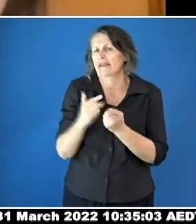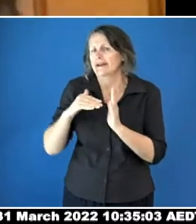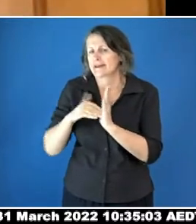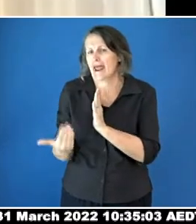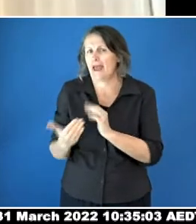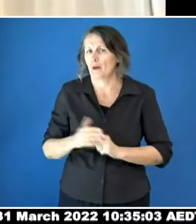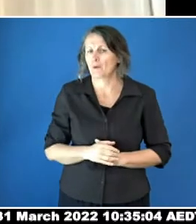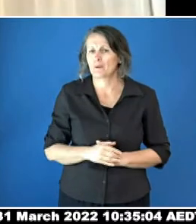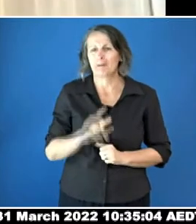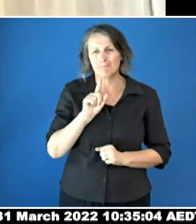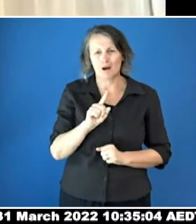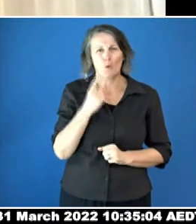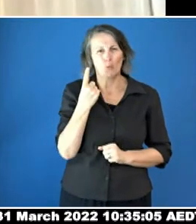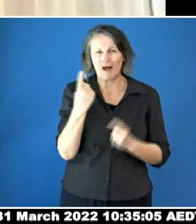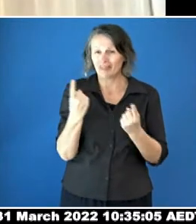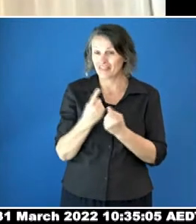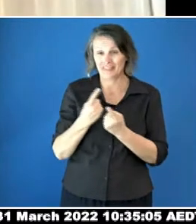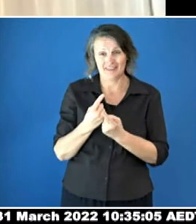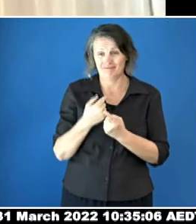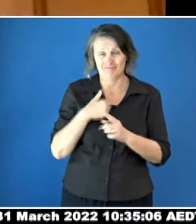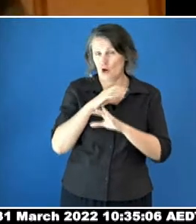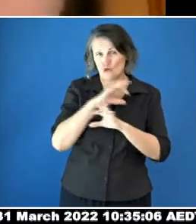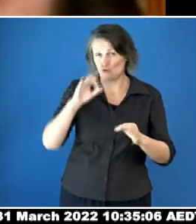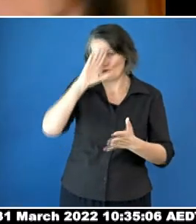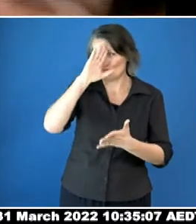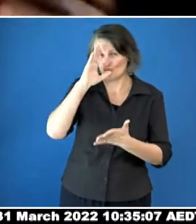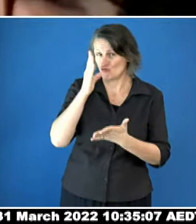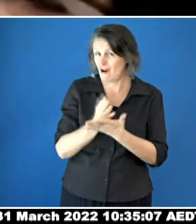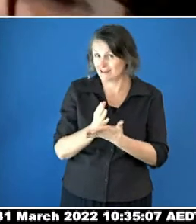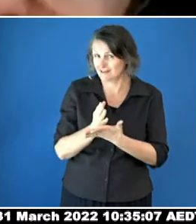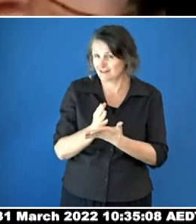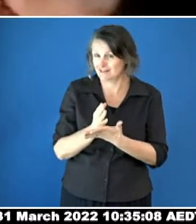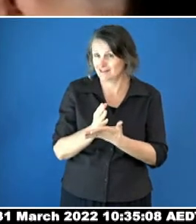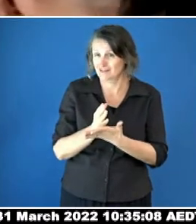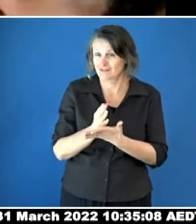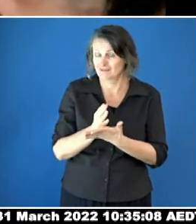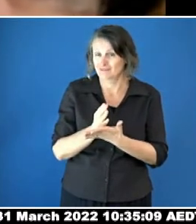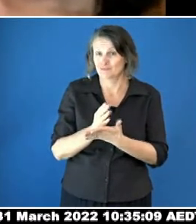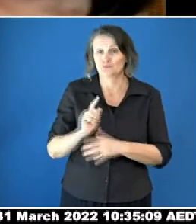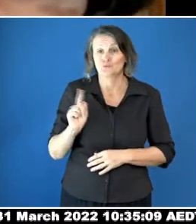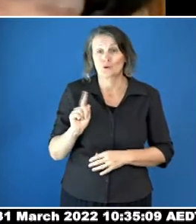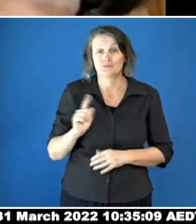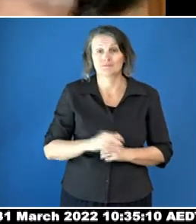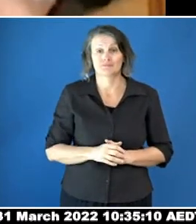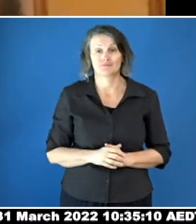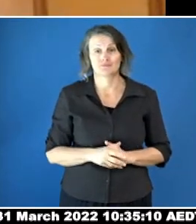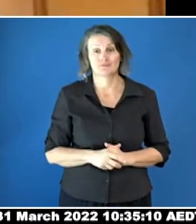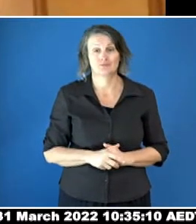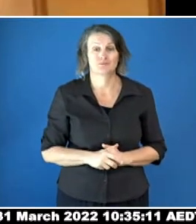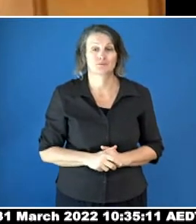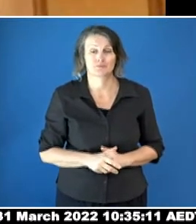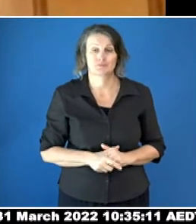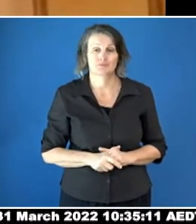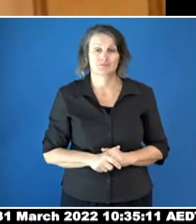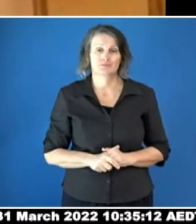But one thing, I don't trust them at all, and I don't know